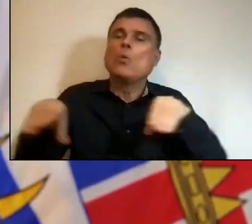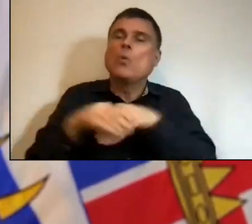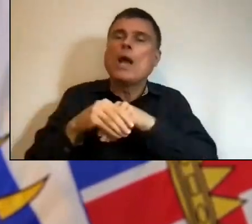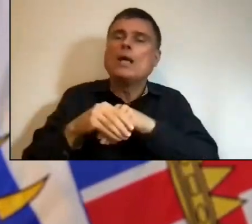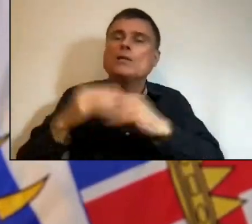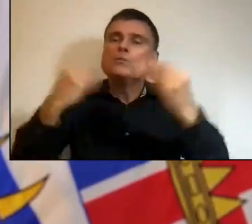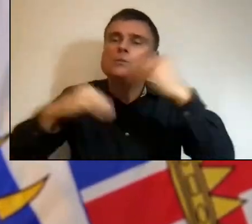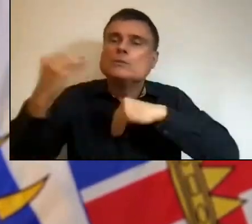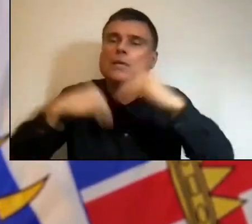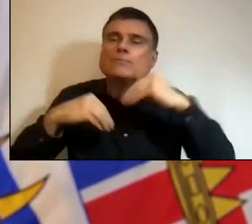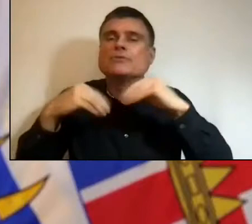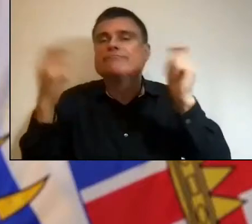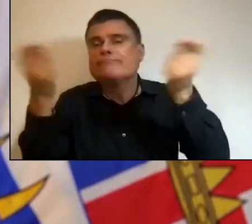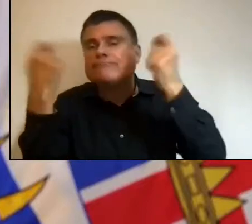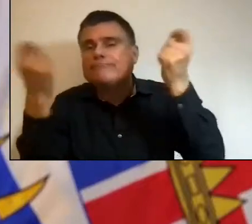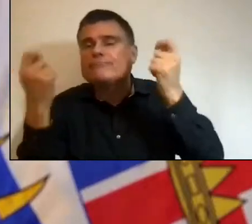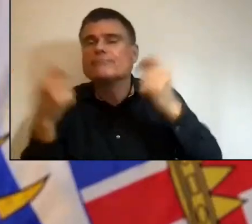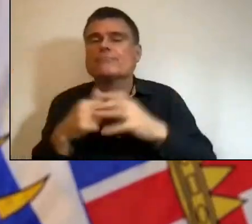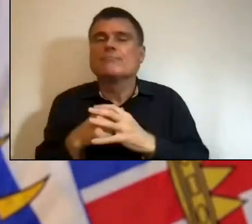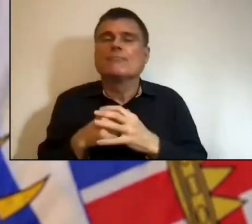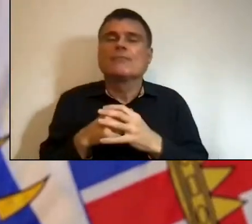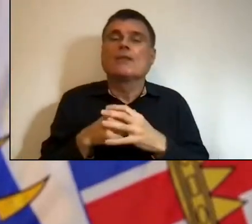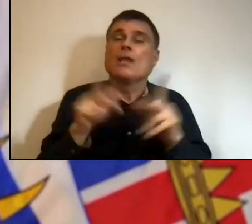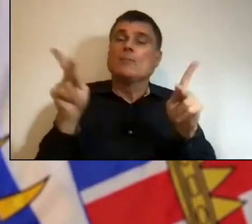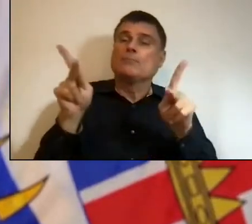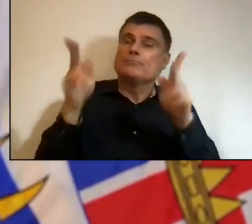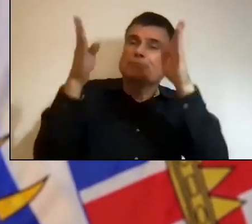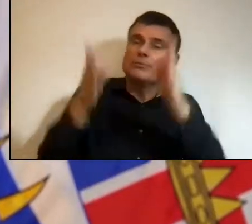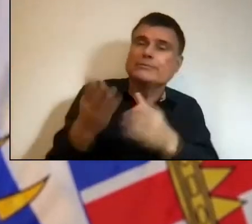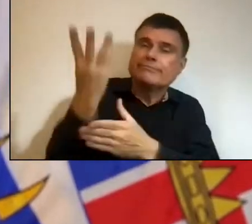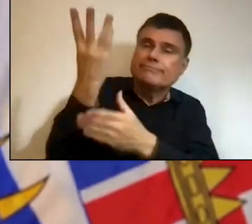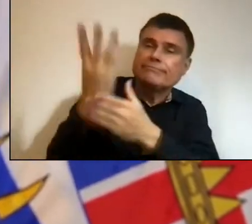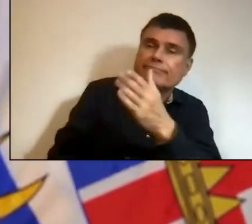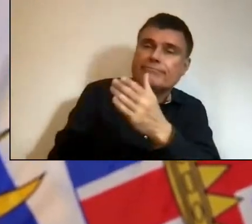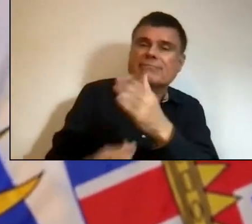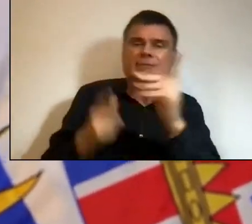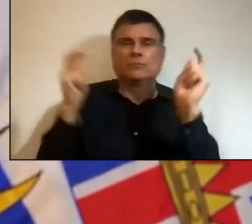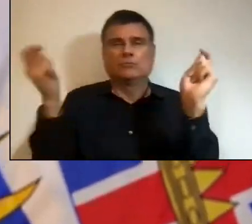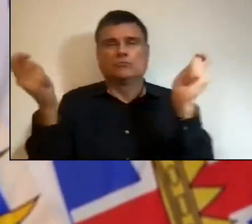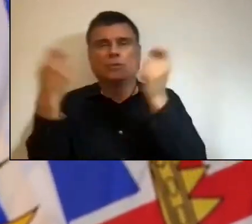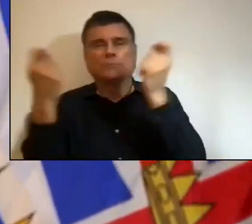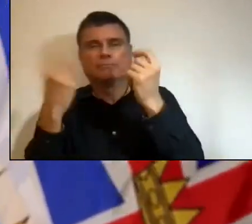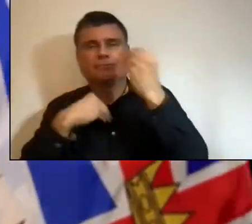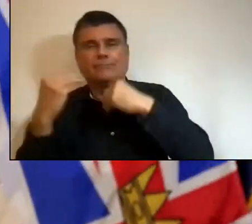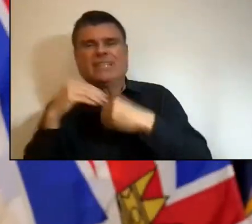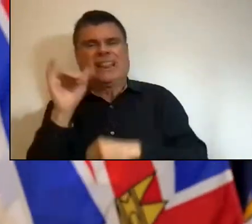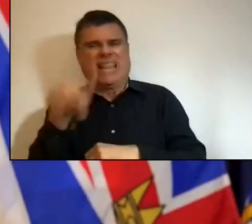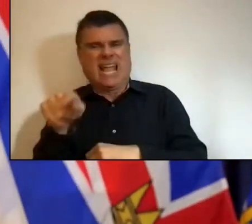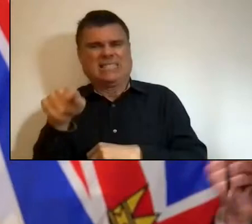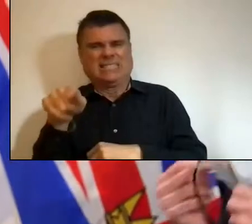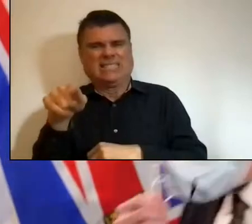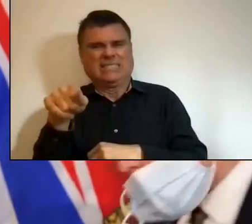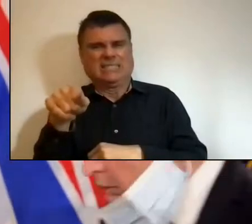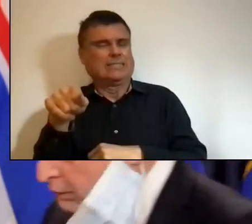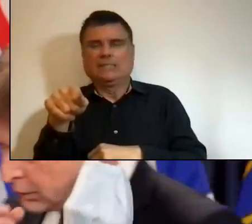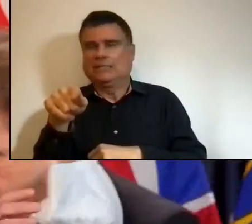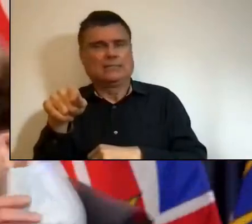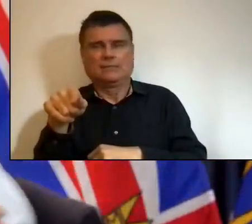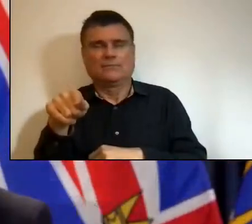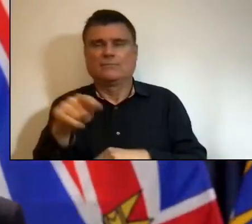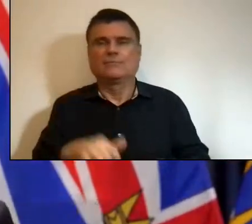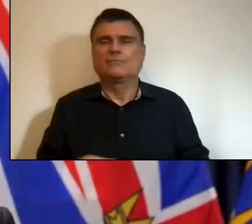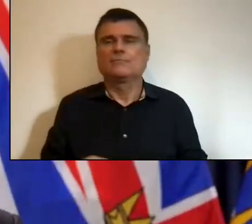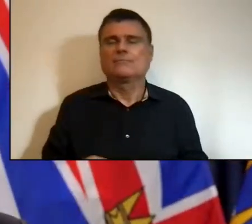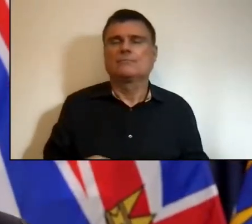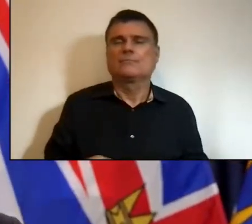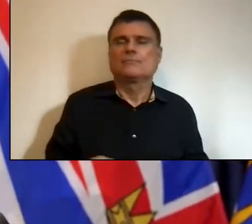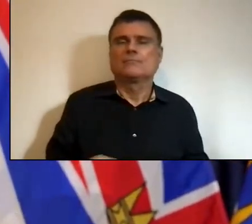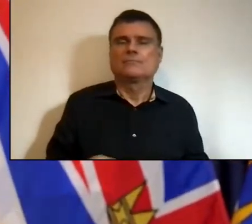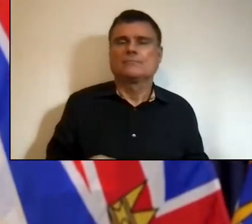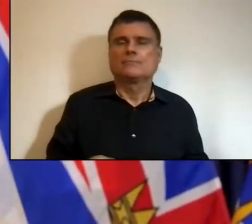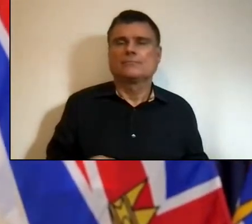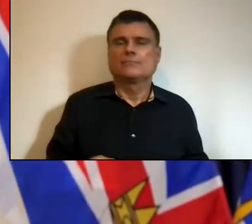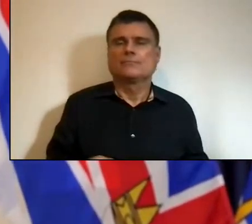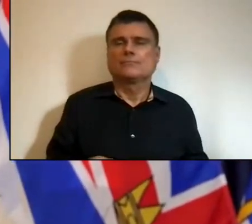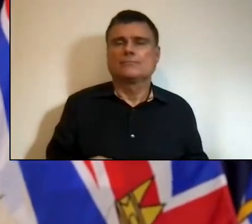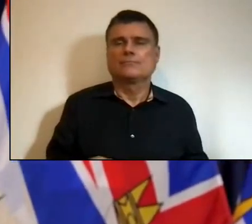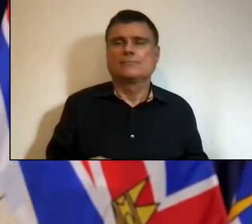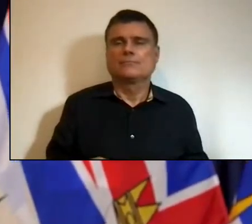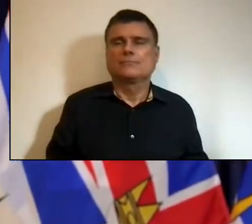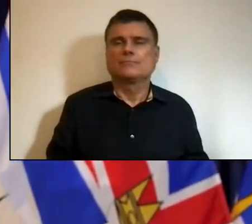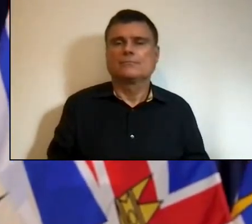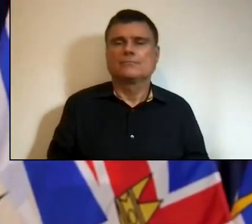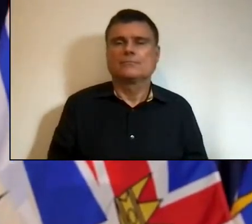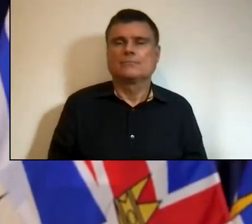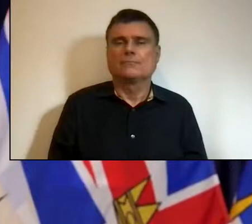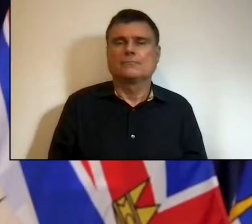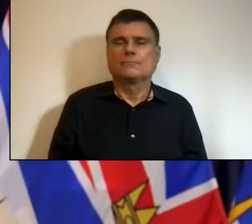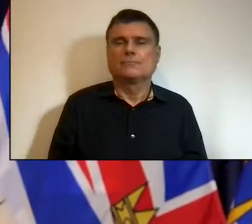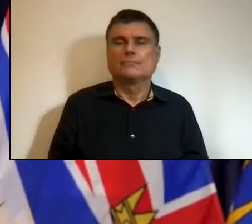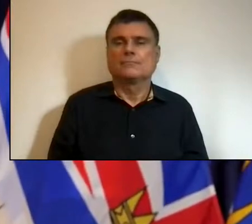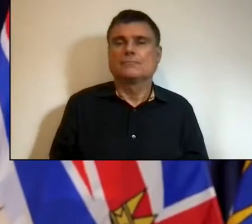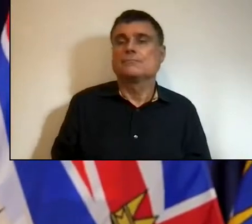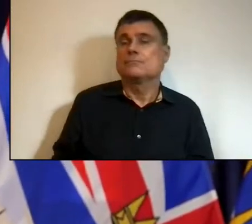need to be postponed for this